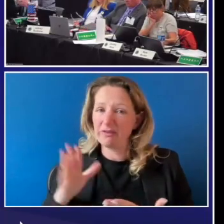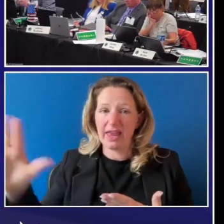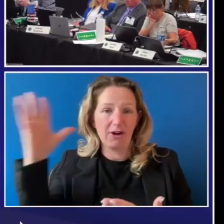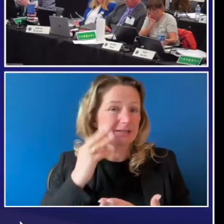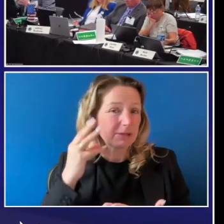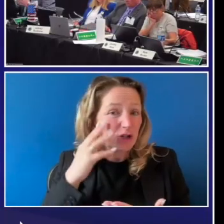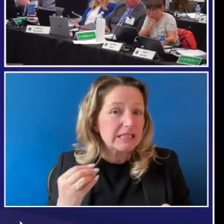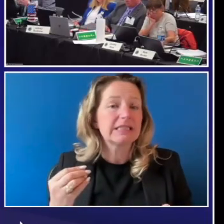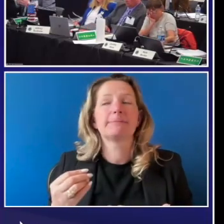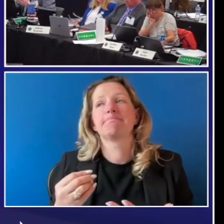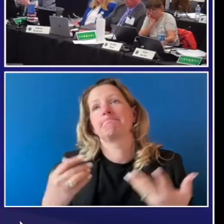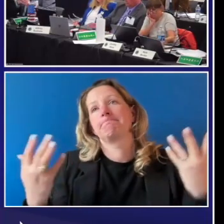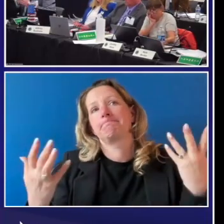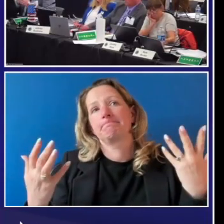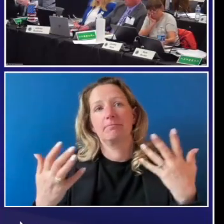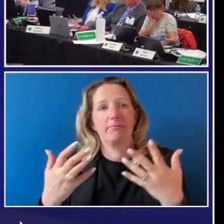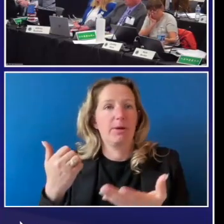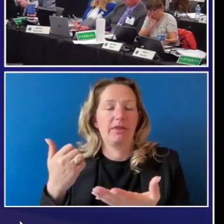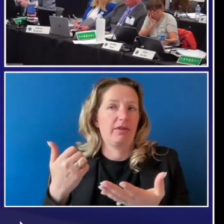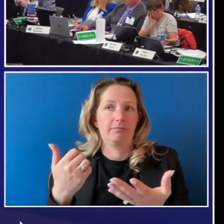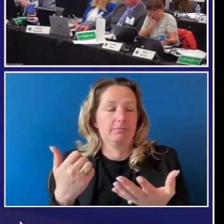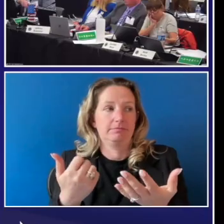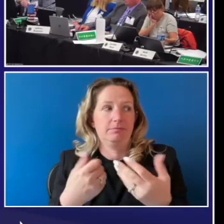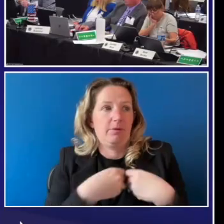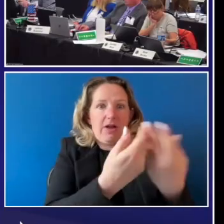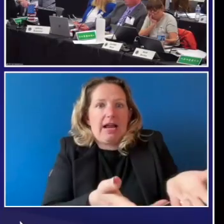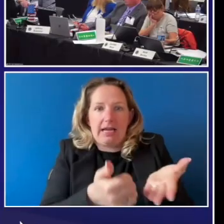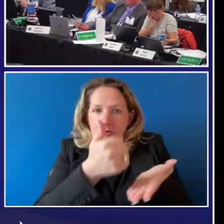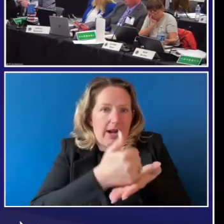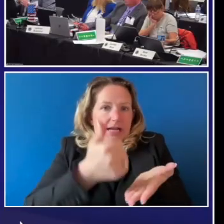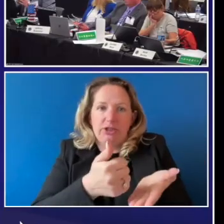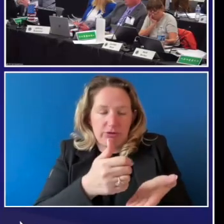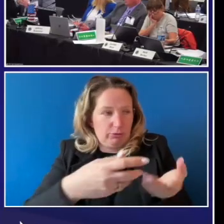in, um, accrediting schools. Um, Additionally, uh,